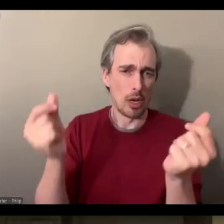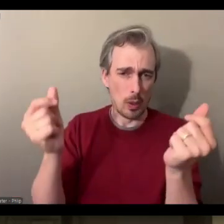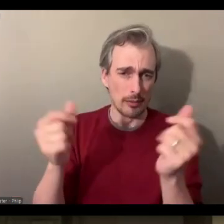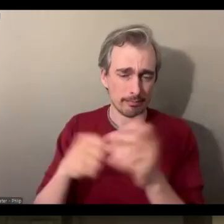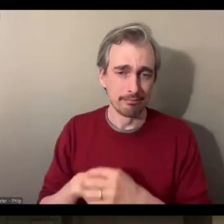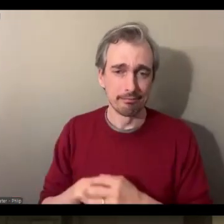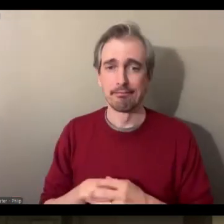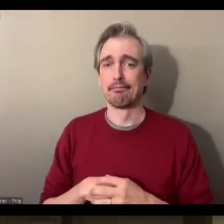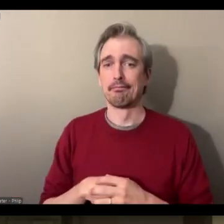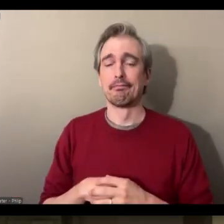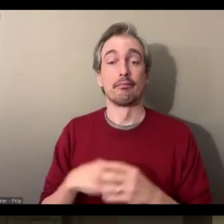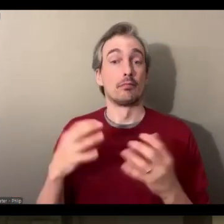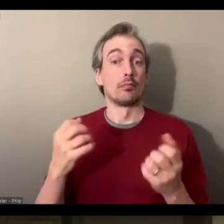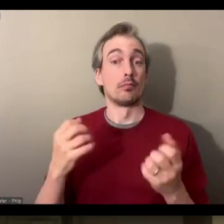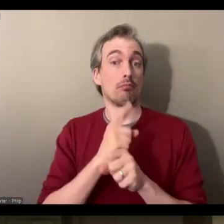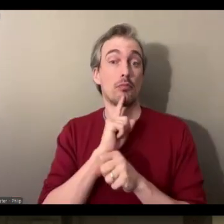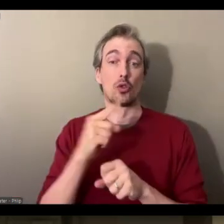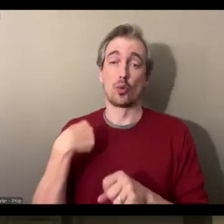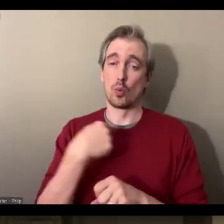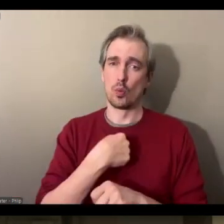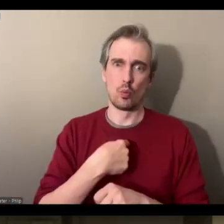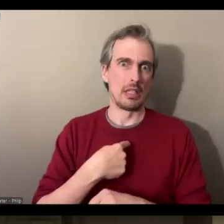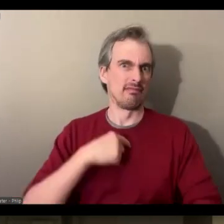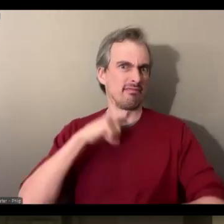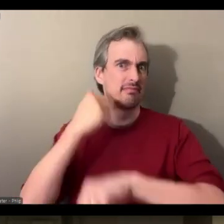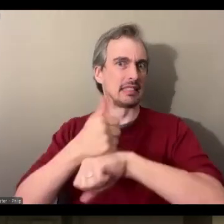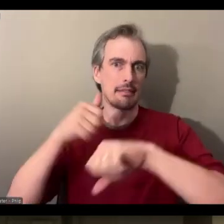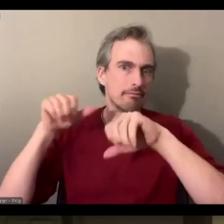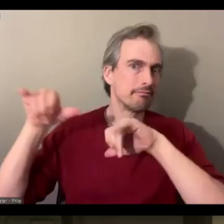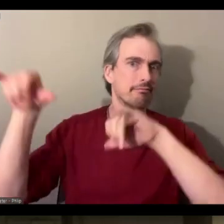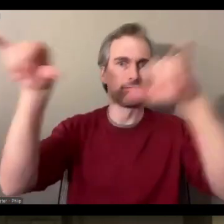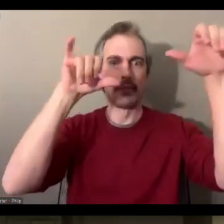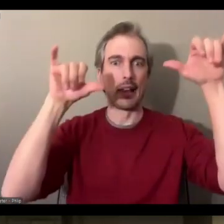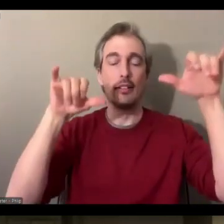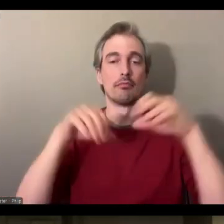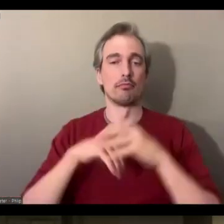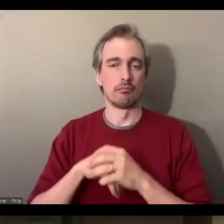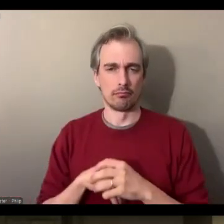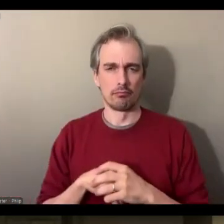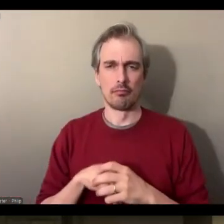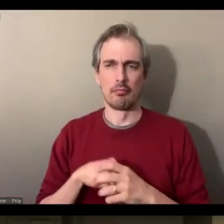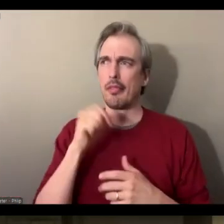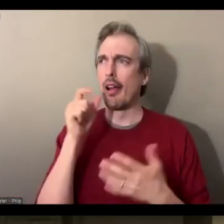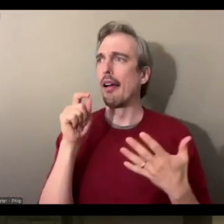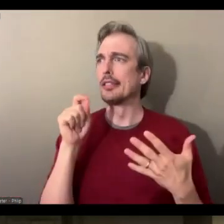We're not just ticking the boxes. We're not just sort of keeping in line with the law. We're doing